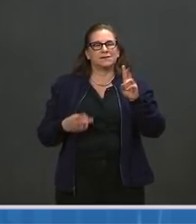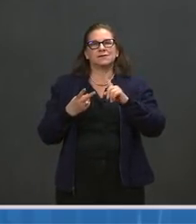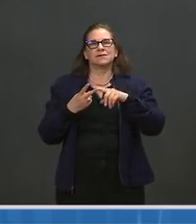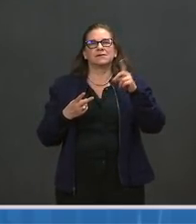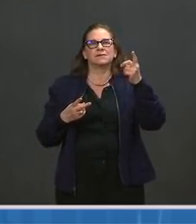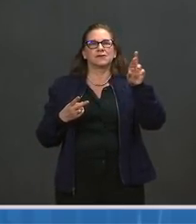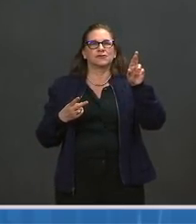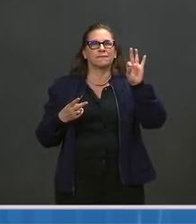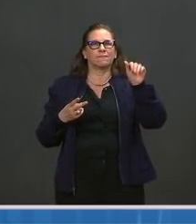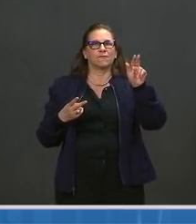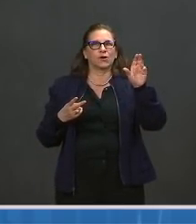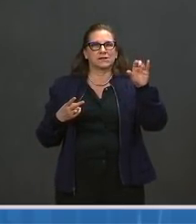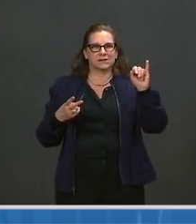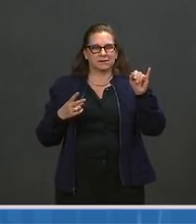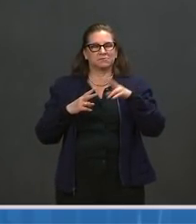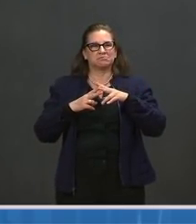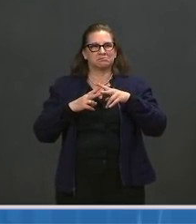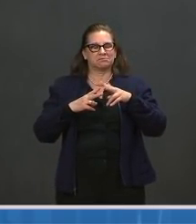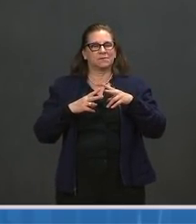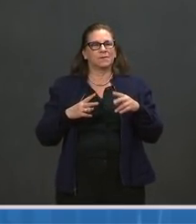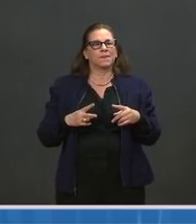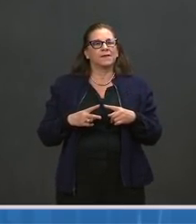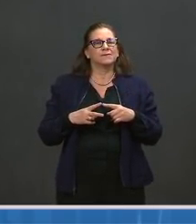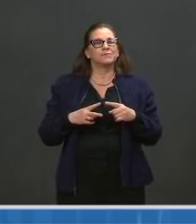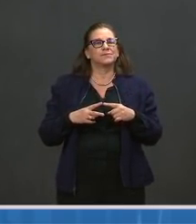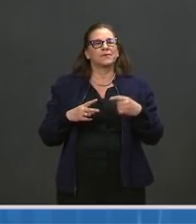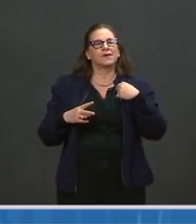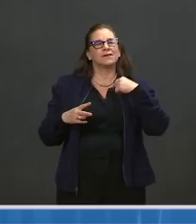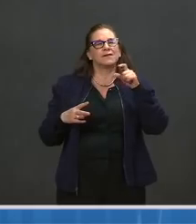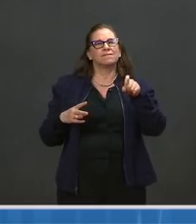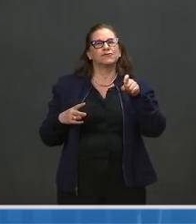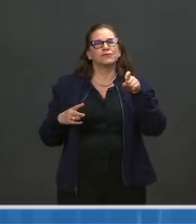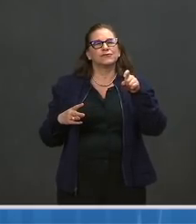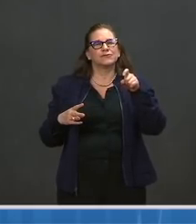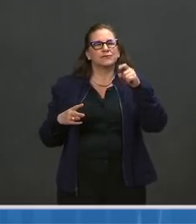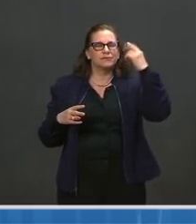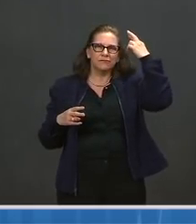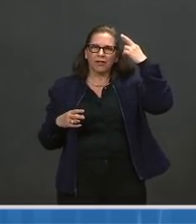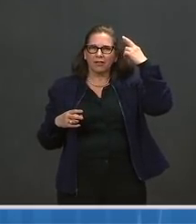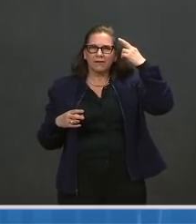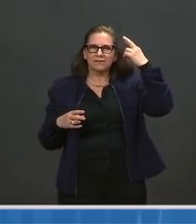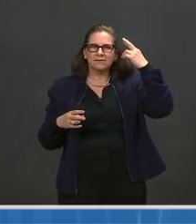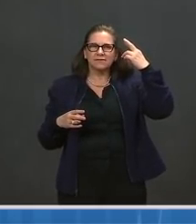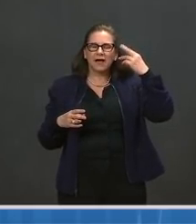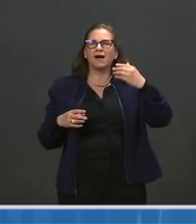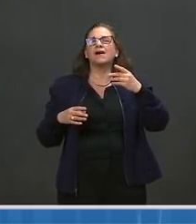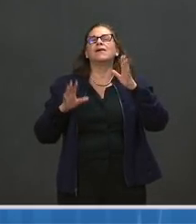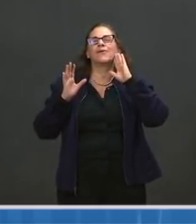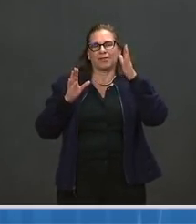is that there's still a death rate among people who are under the age of 65. And that death rate is certainly going to be consistent